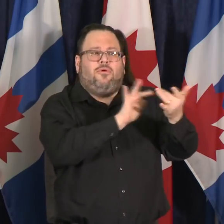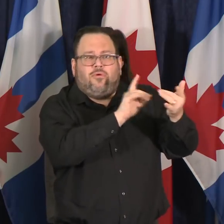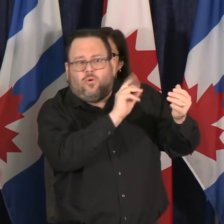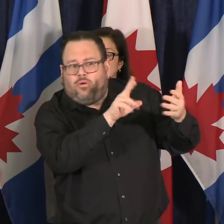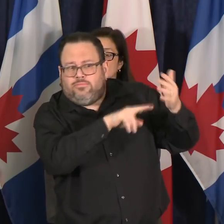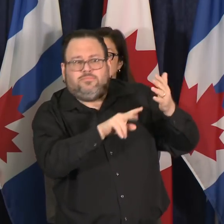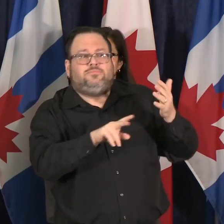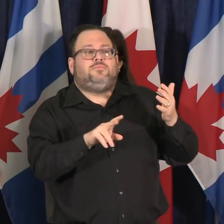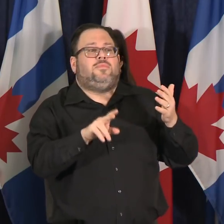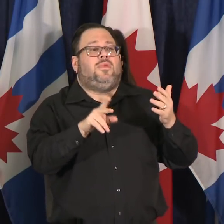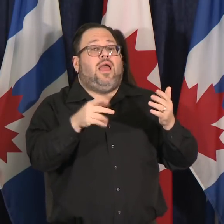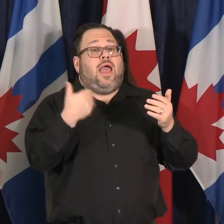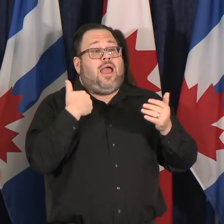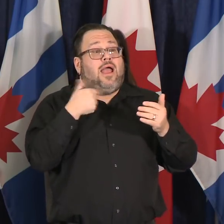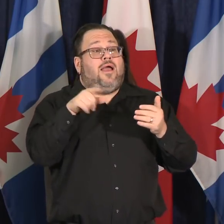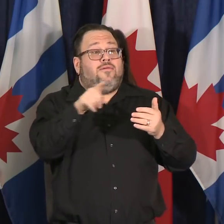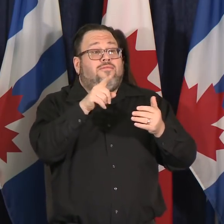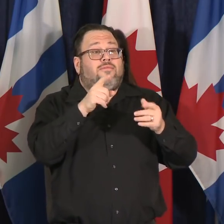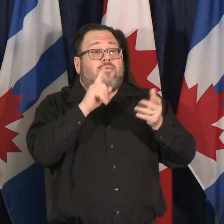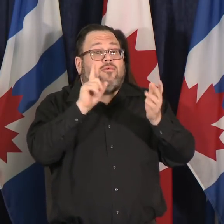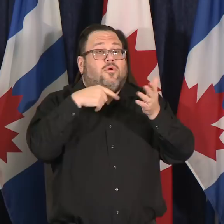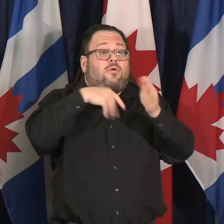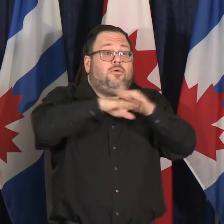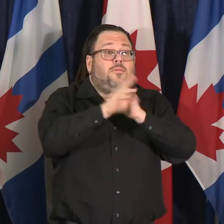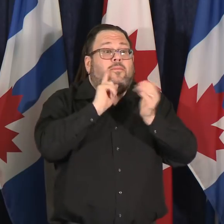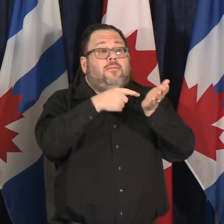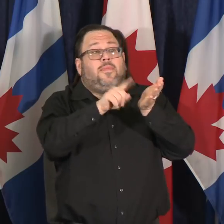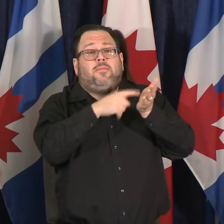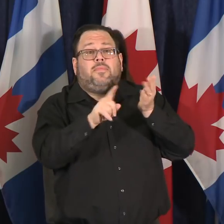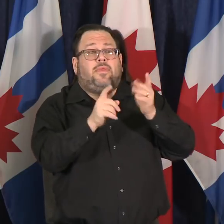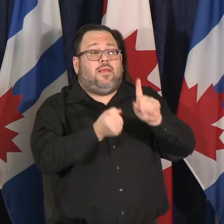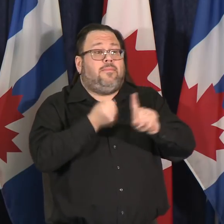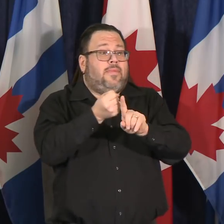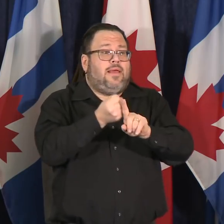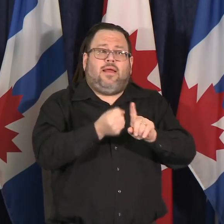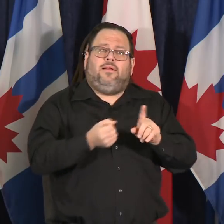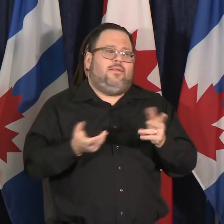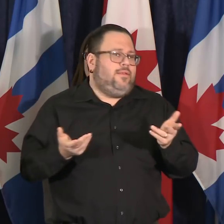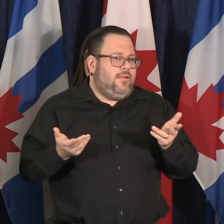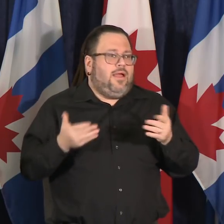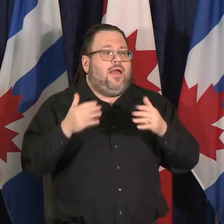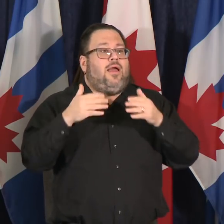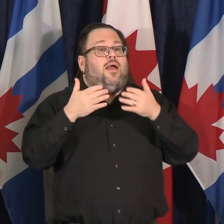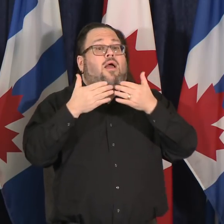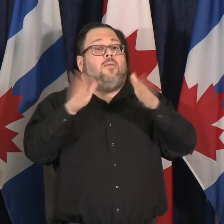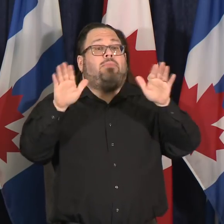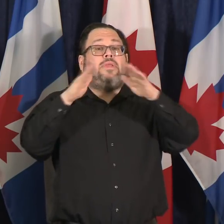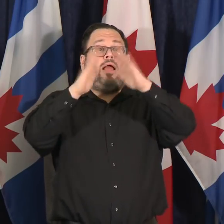offices are closed payments and processing continued courts all court